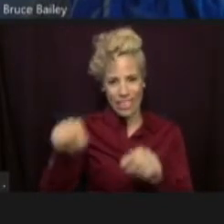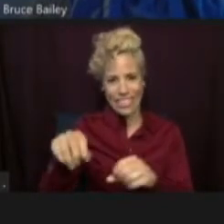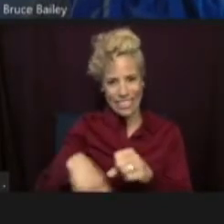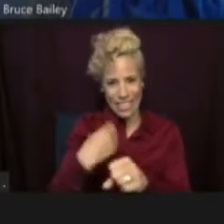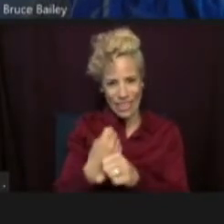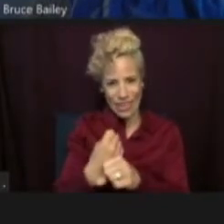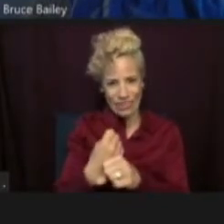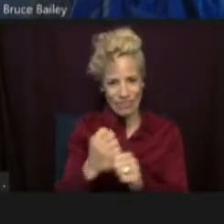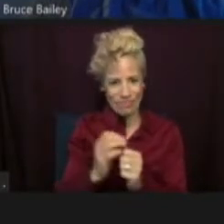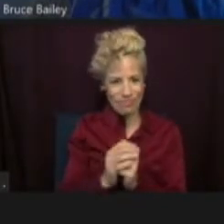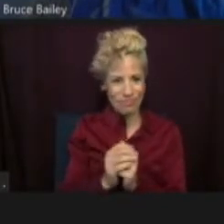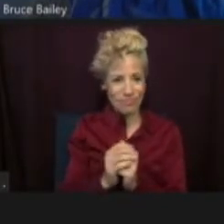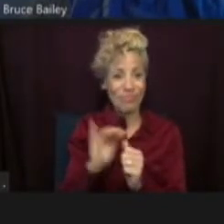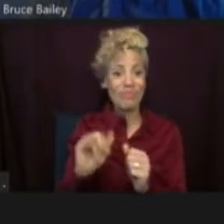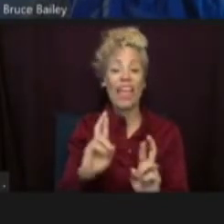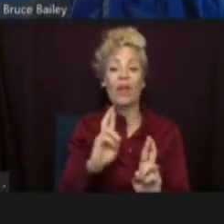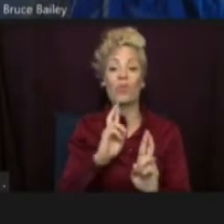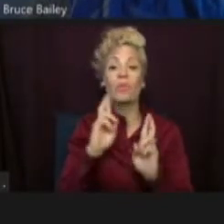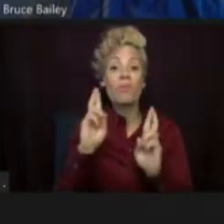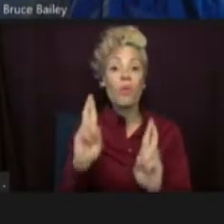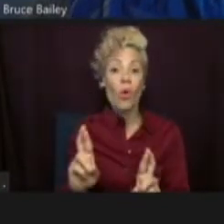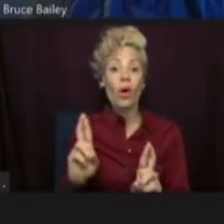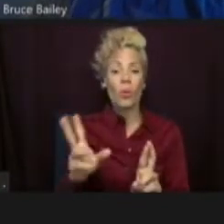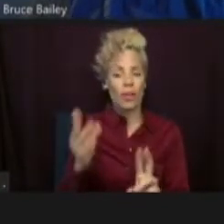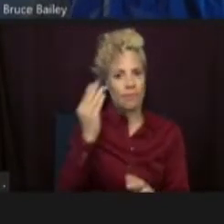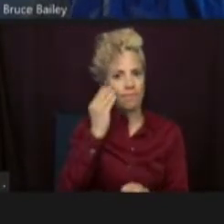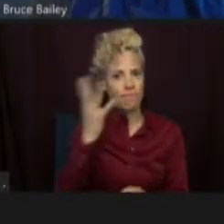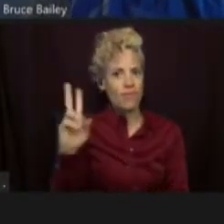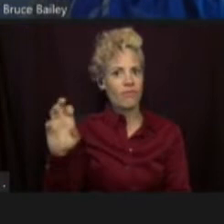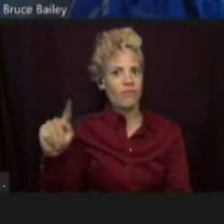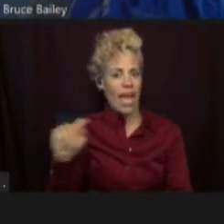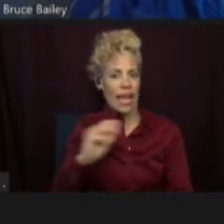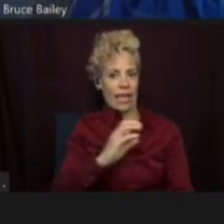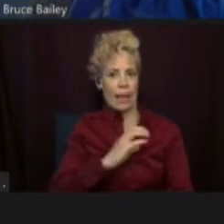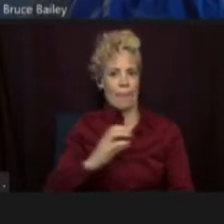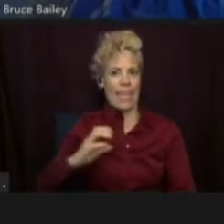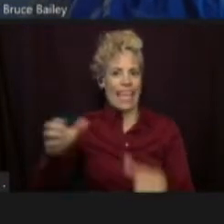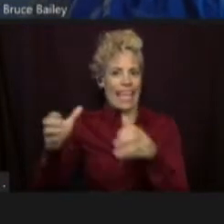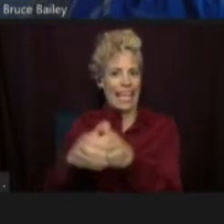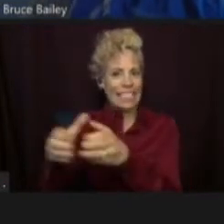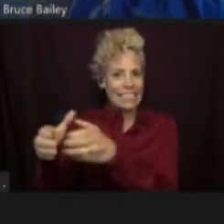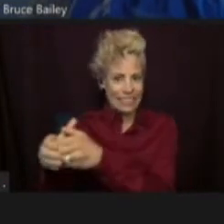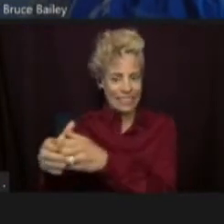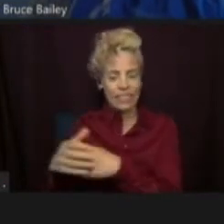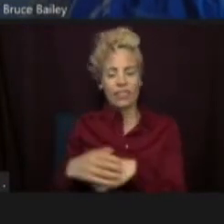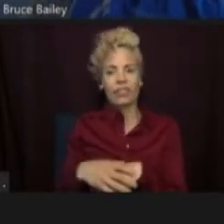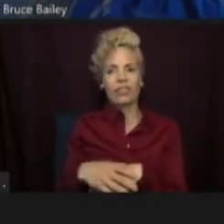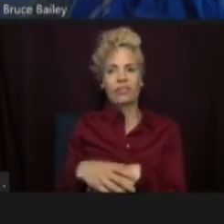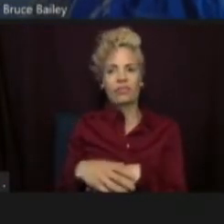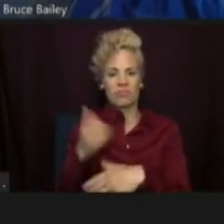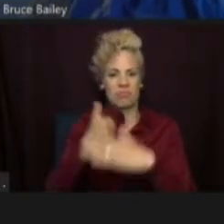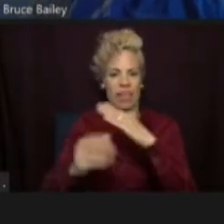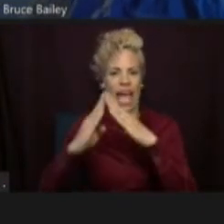will be directed specifically to veterans committees in both the House of Representatives and the Senate.